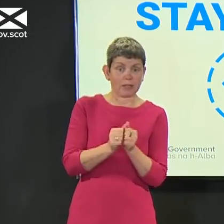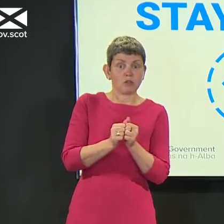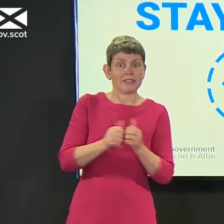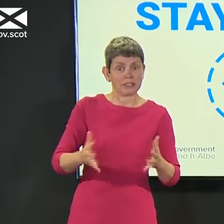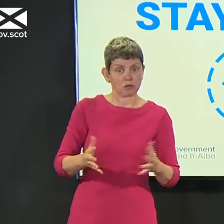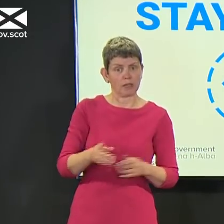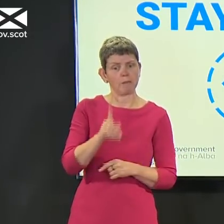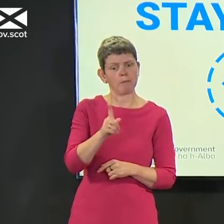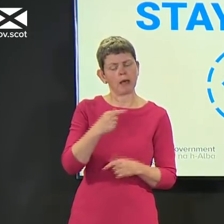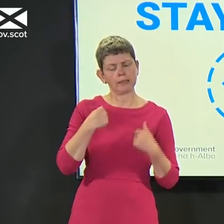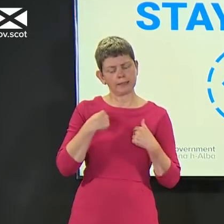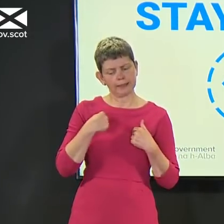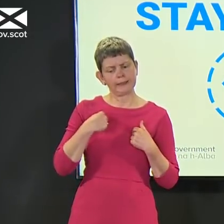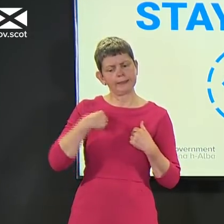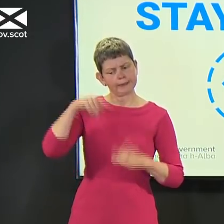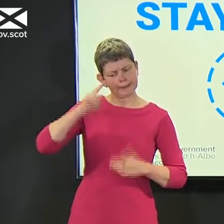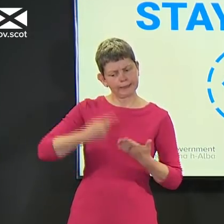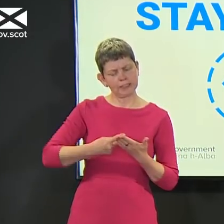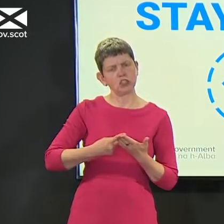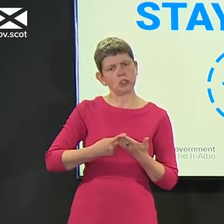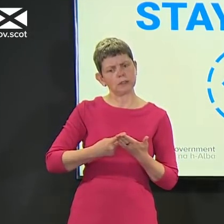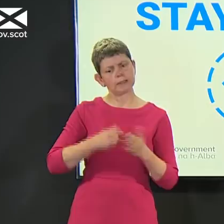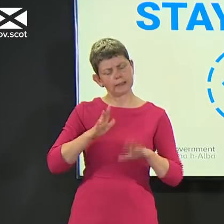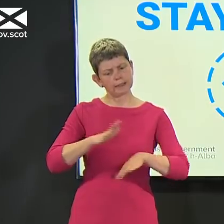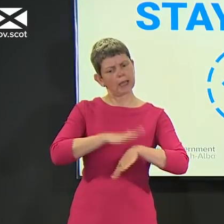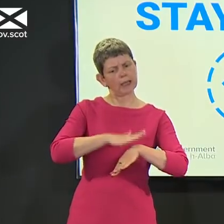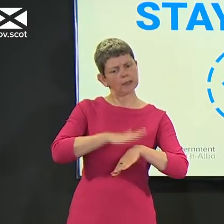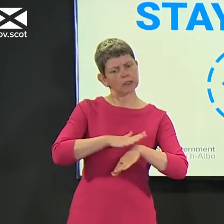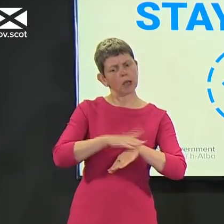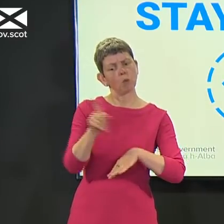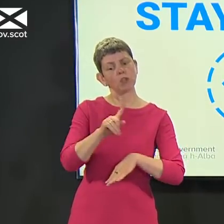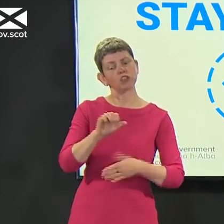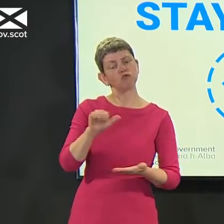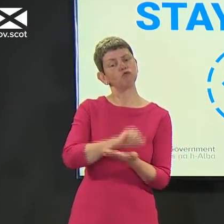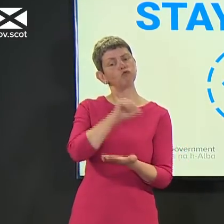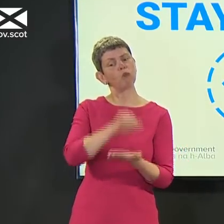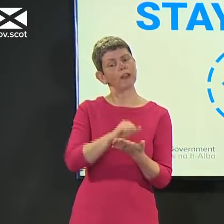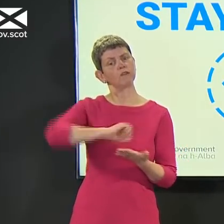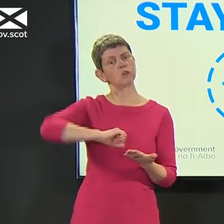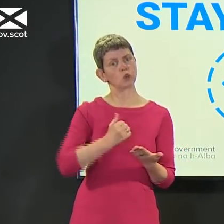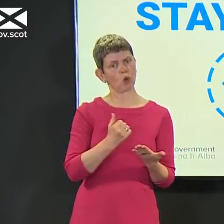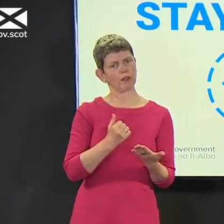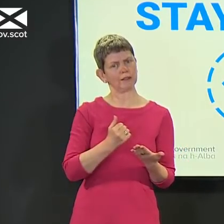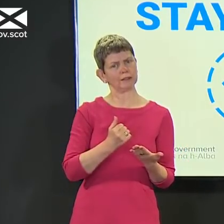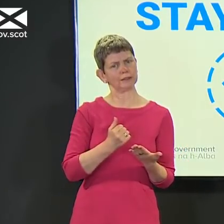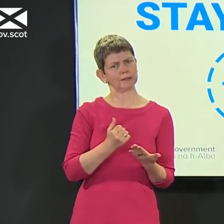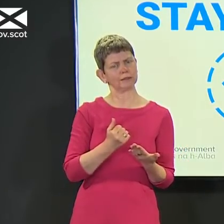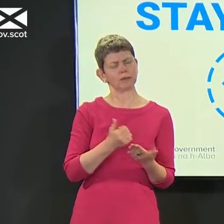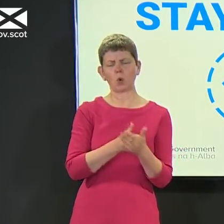for Scotland there will always be comparisons made here we come out of lockdown about two weeks